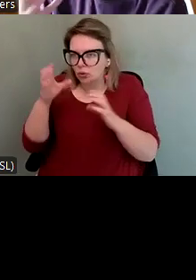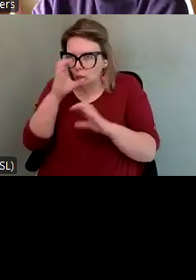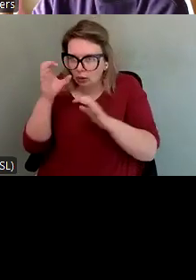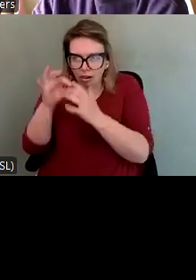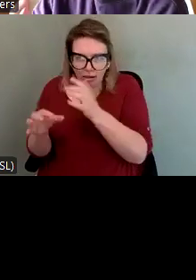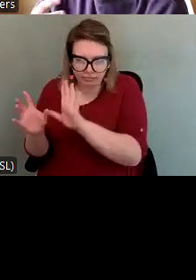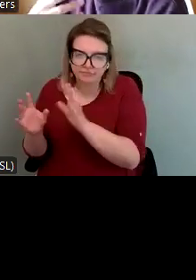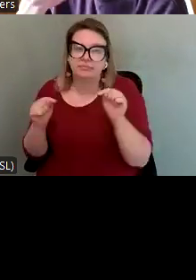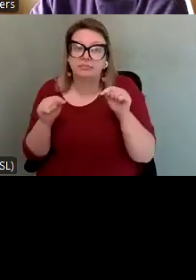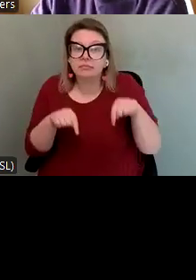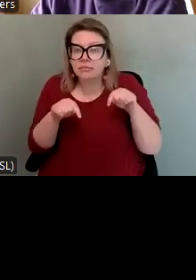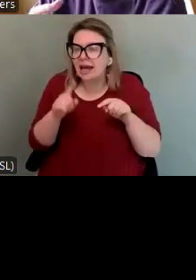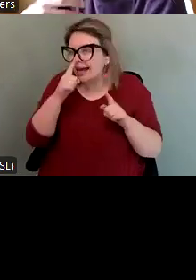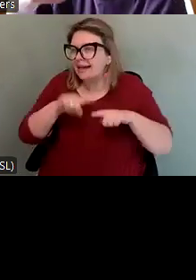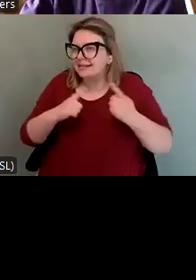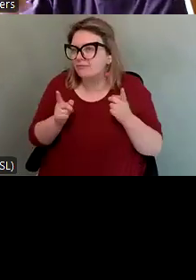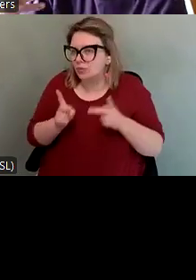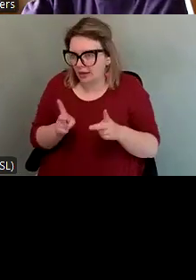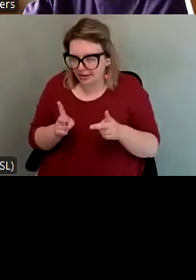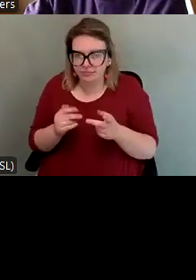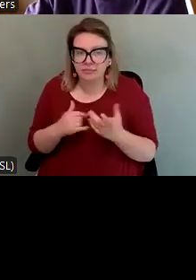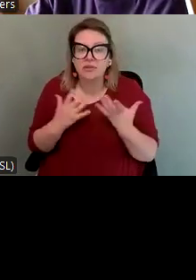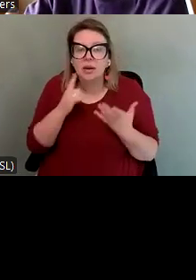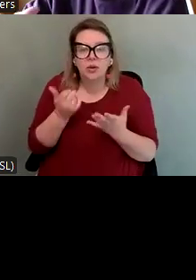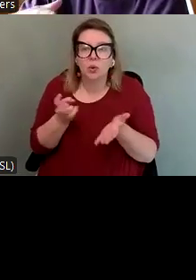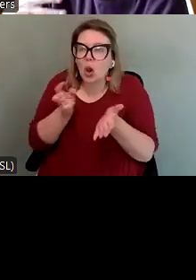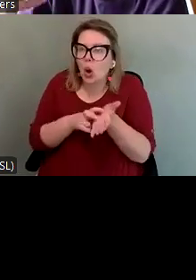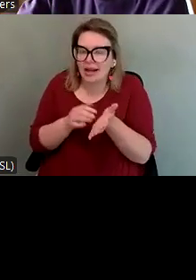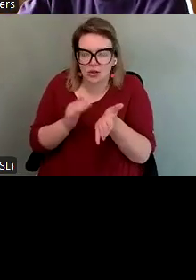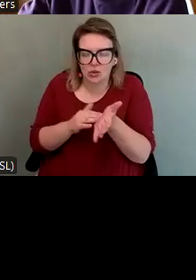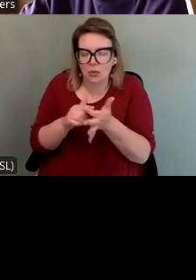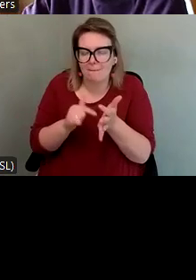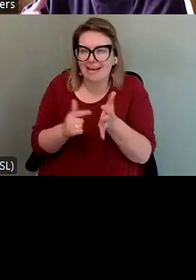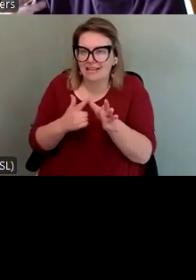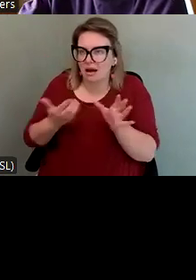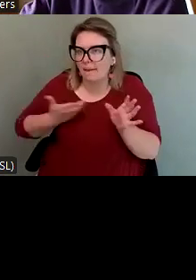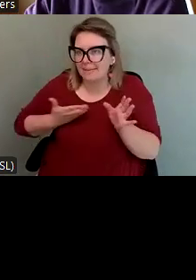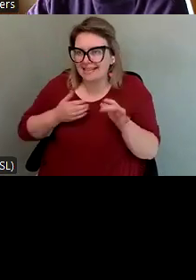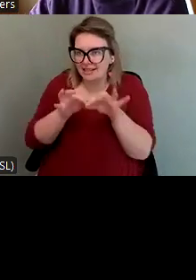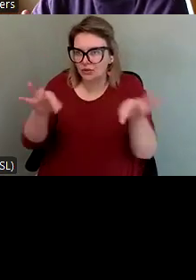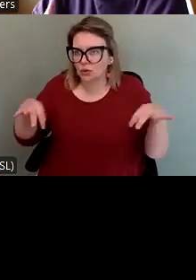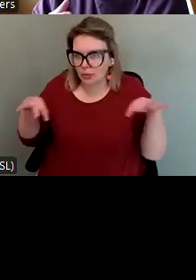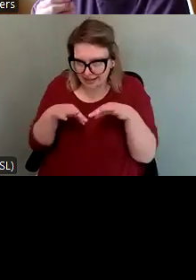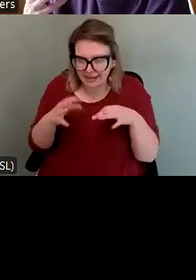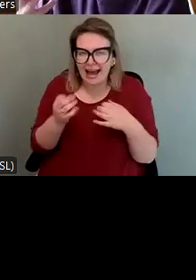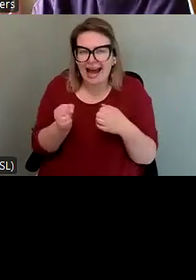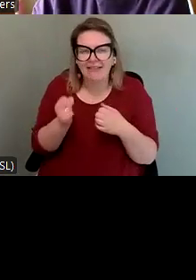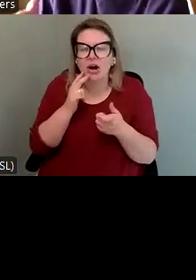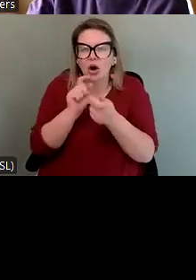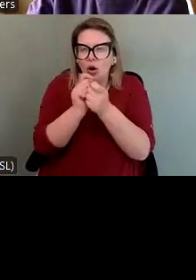into Meta pixel or the Meta Business Suite. There's something called Conversions API as well.